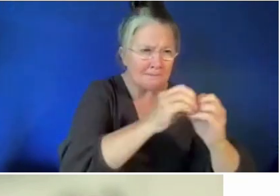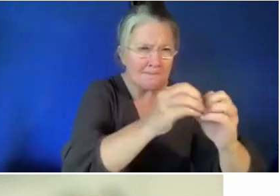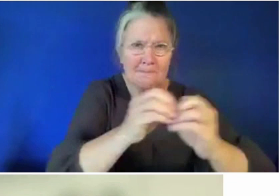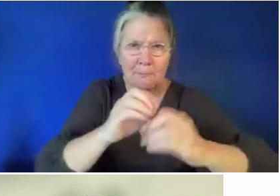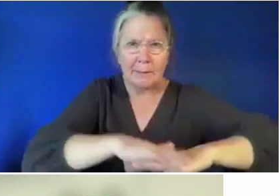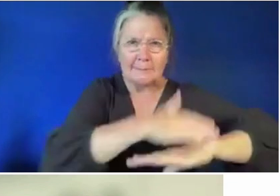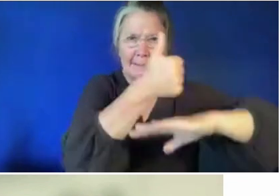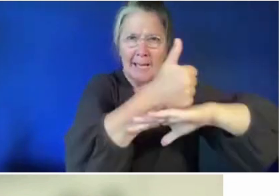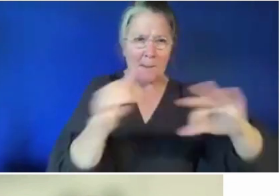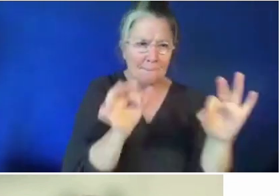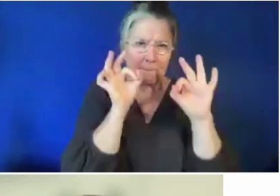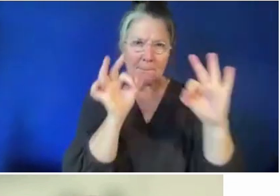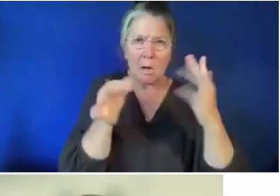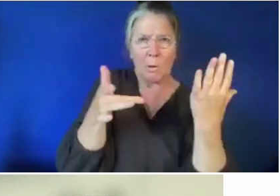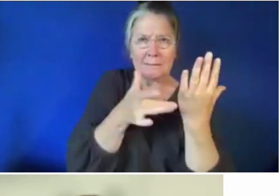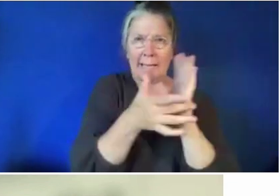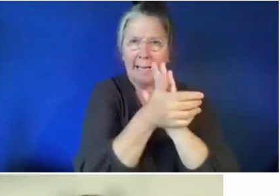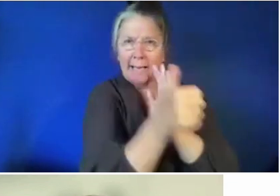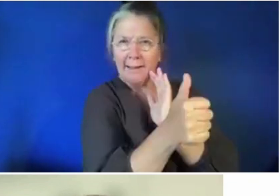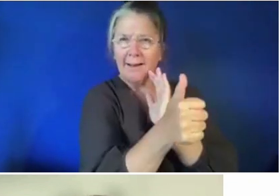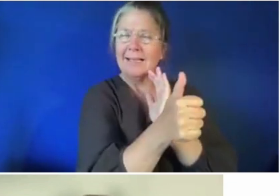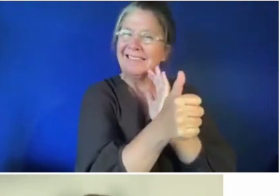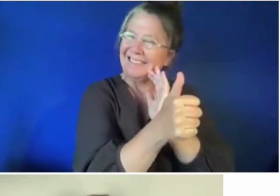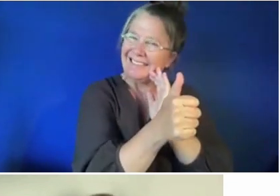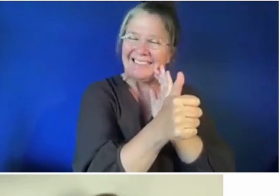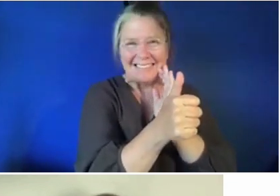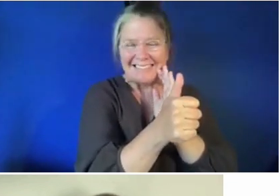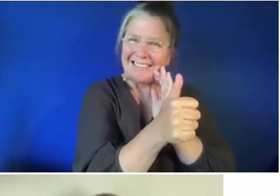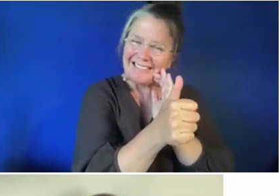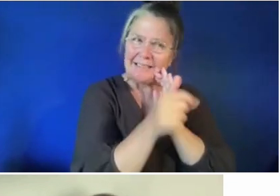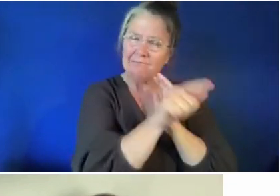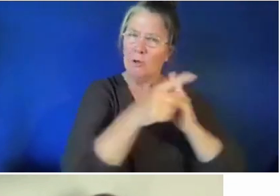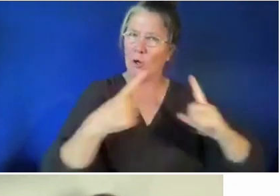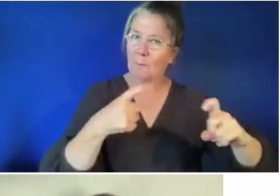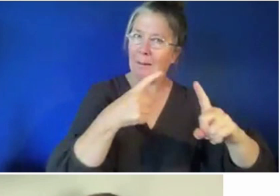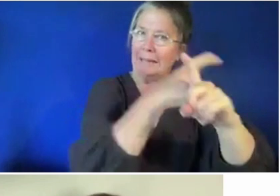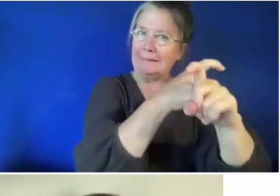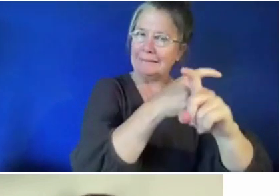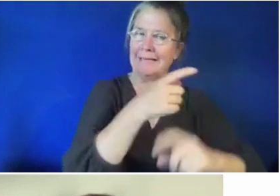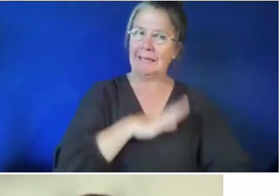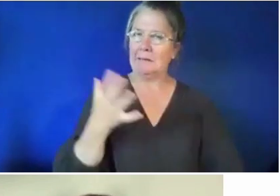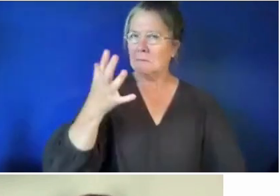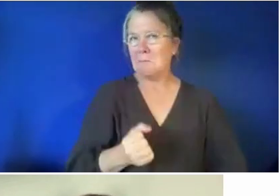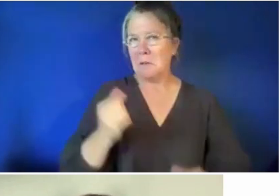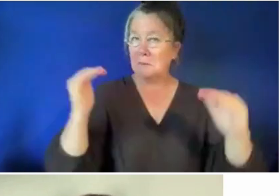that are necessary to deliver complex work programs. So I offer that as a,